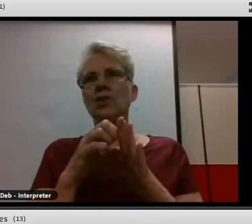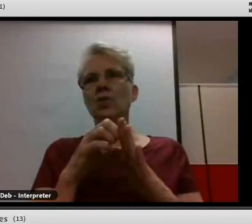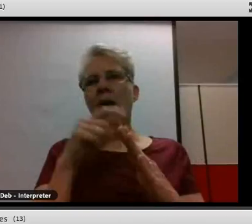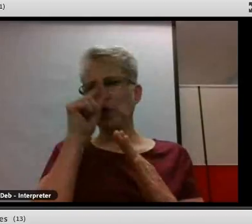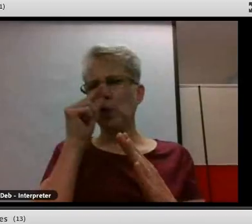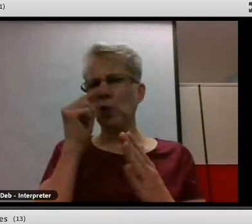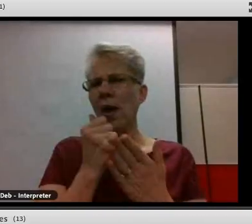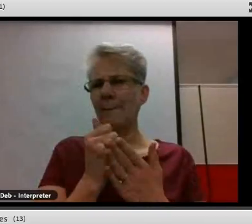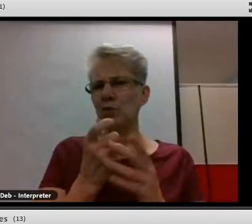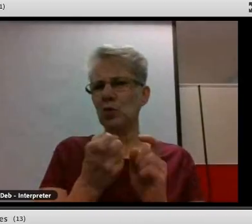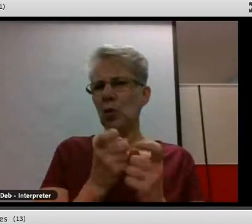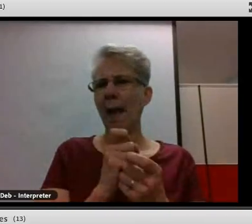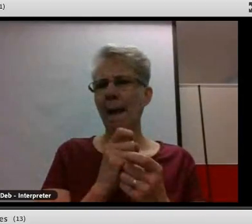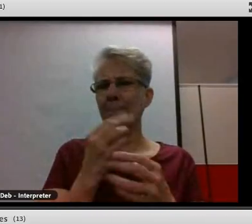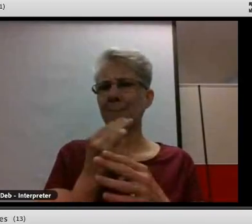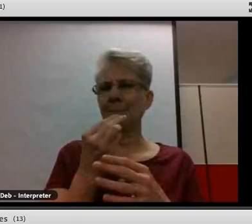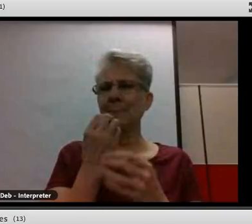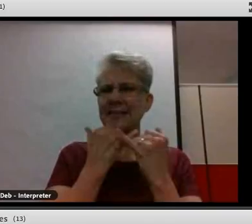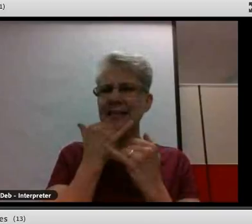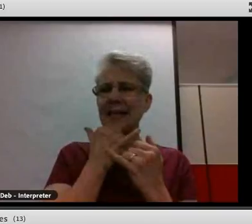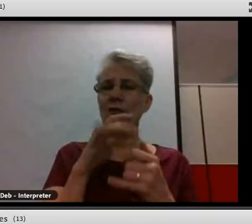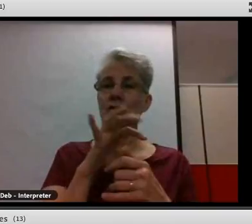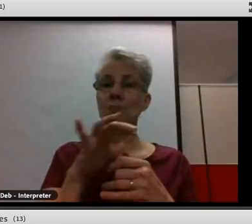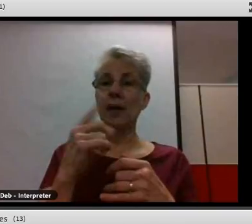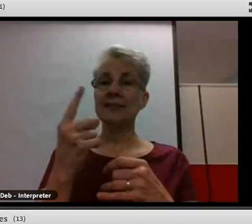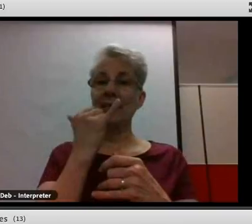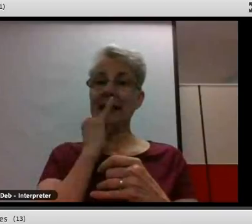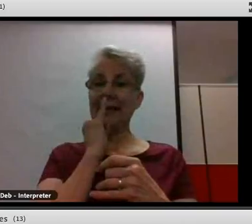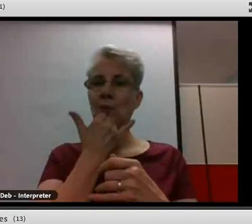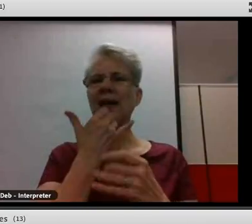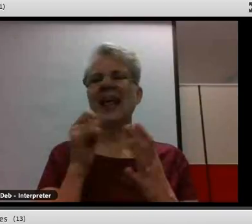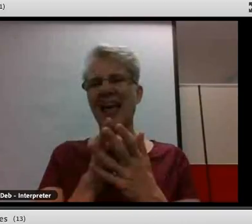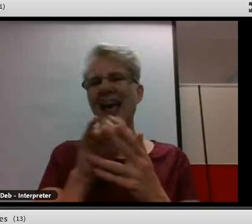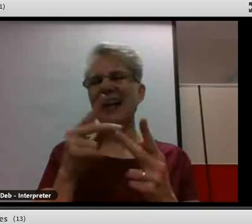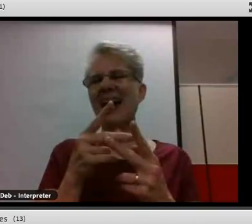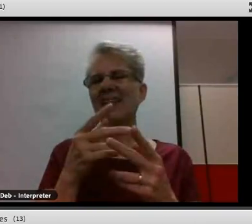so you don't always have to worry about that. And they've come a long way with that, believe me.